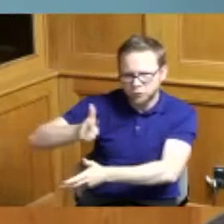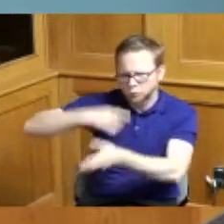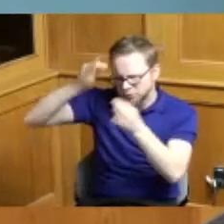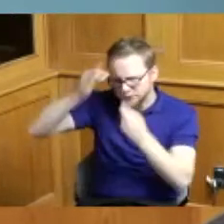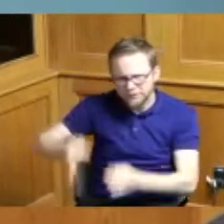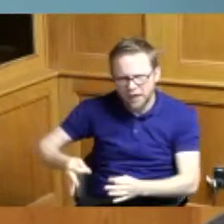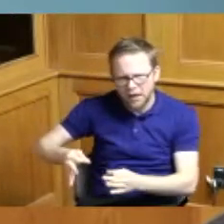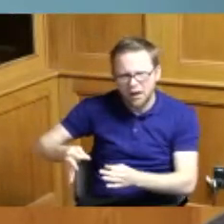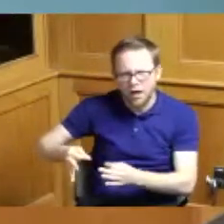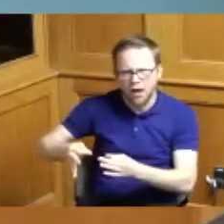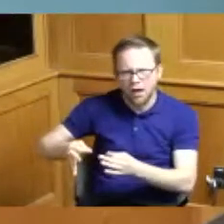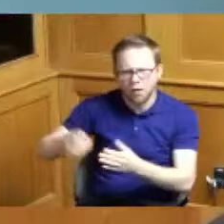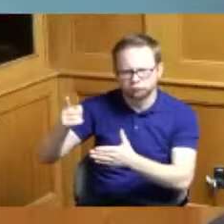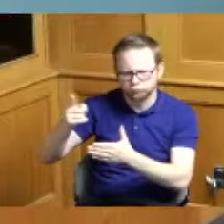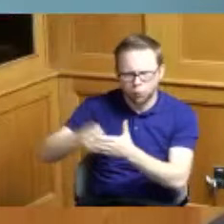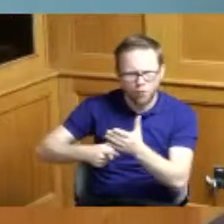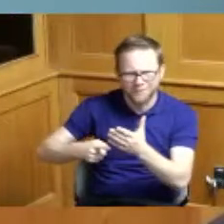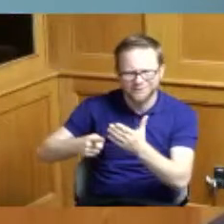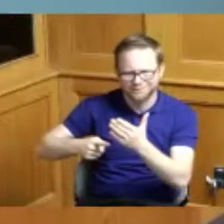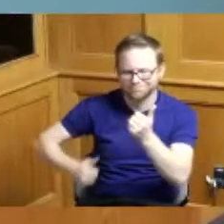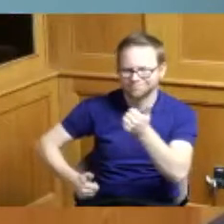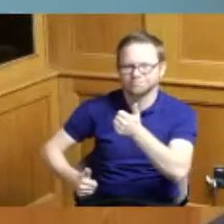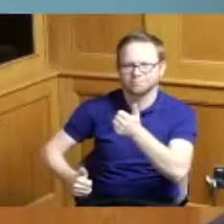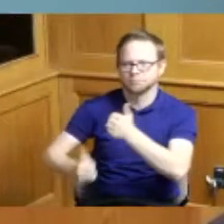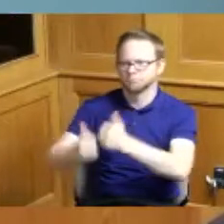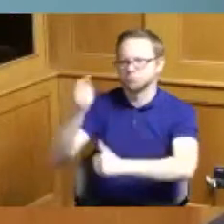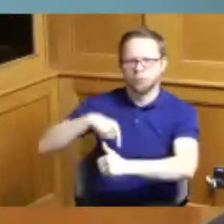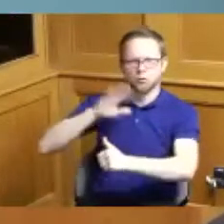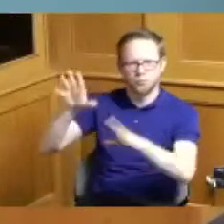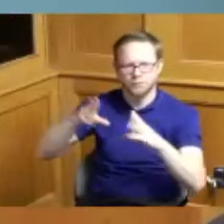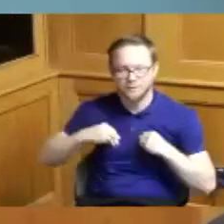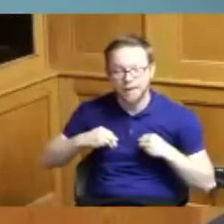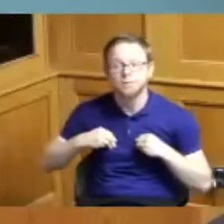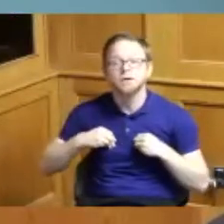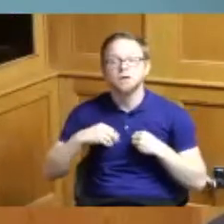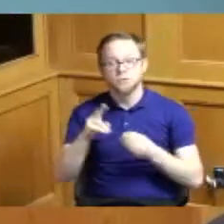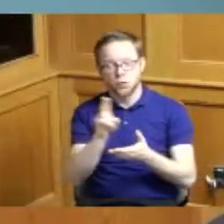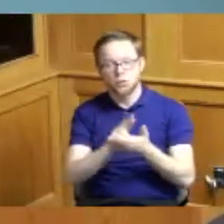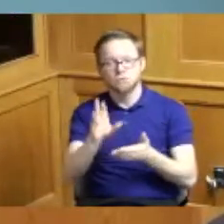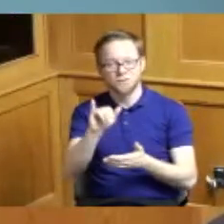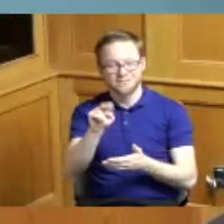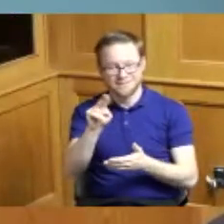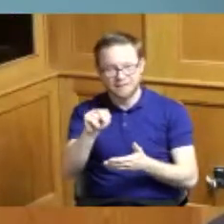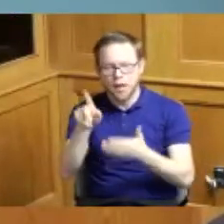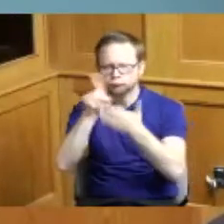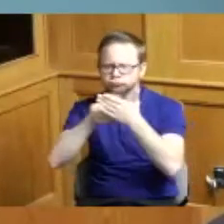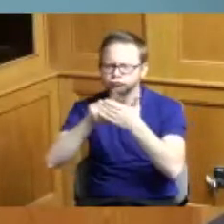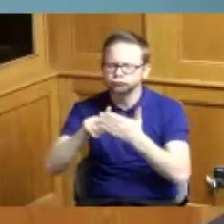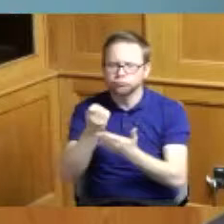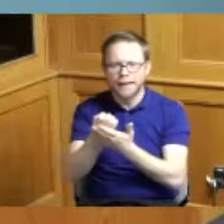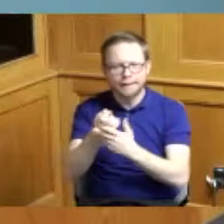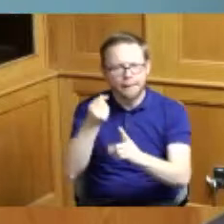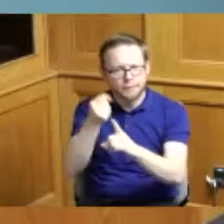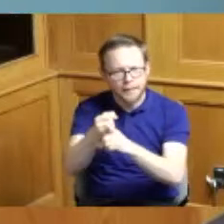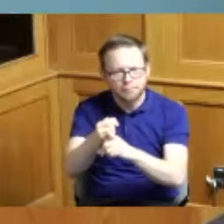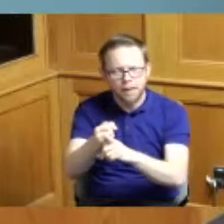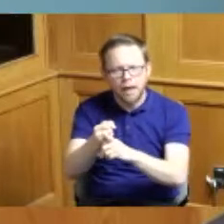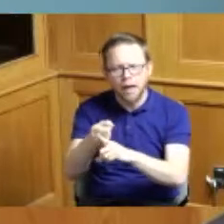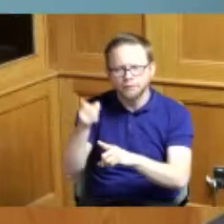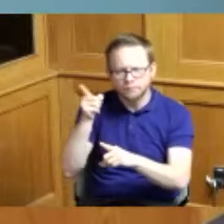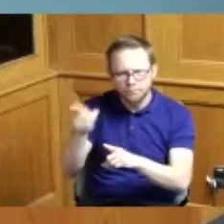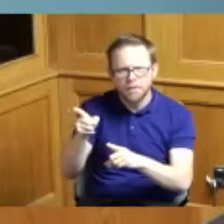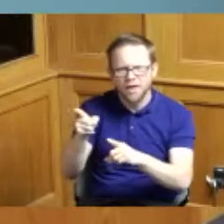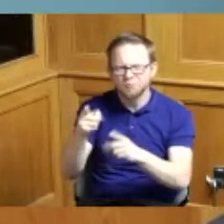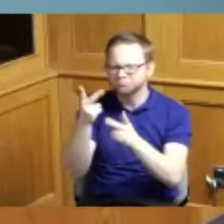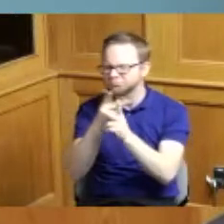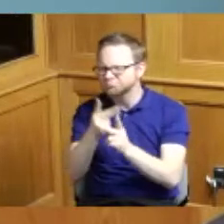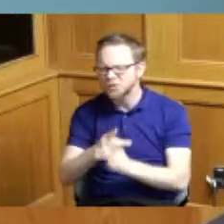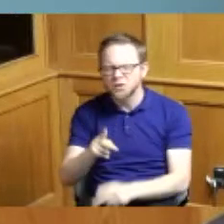uh we got the economic impact study from UC and they said possibly uh 449 million dollars